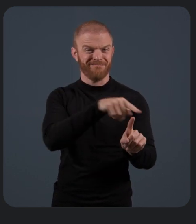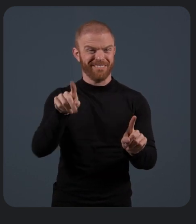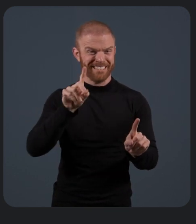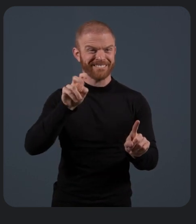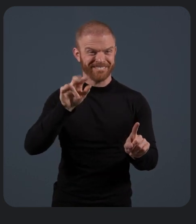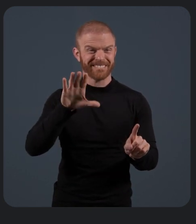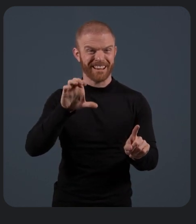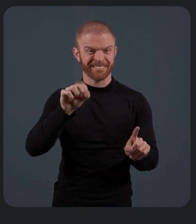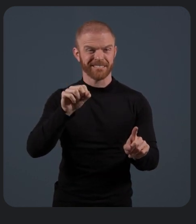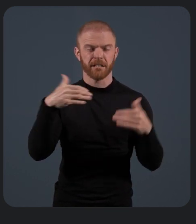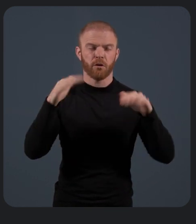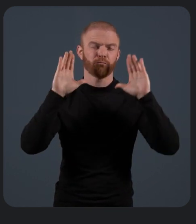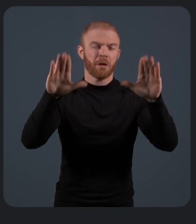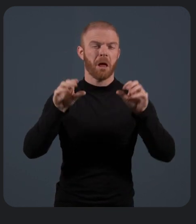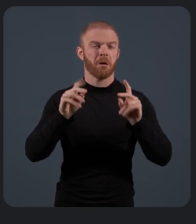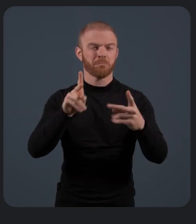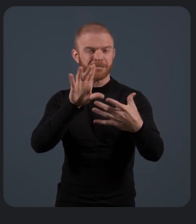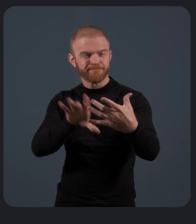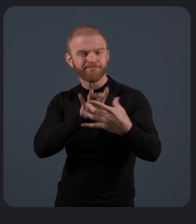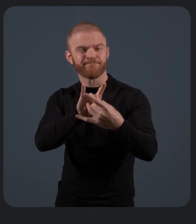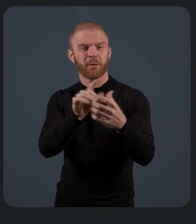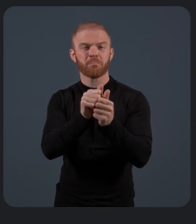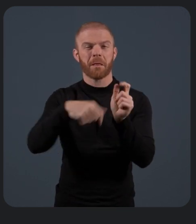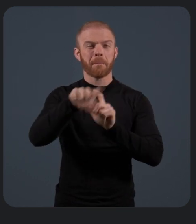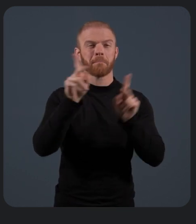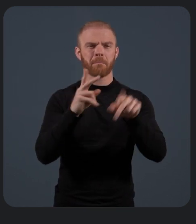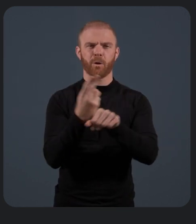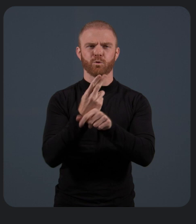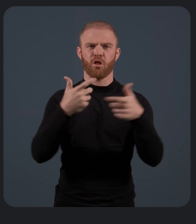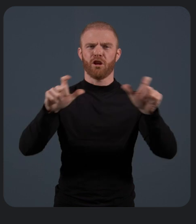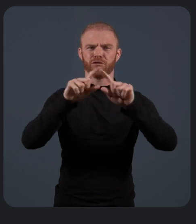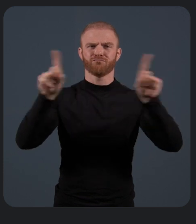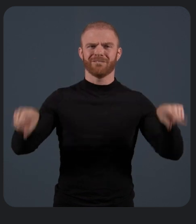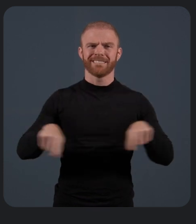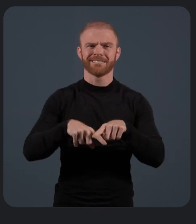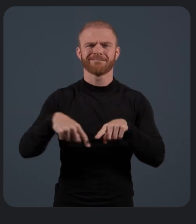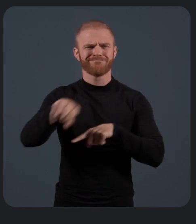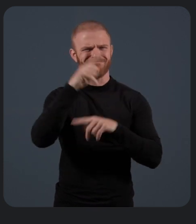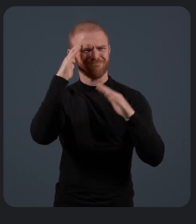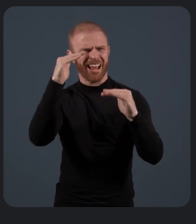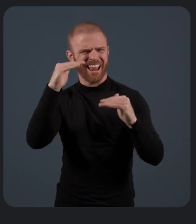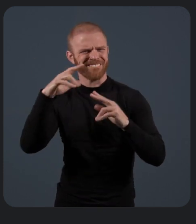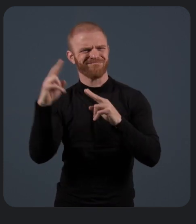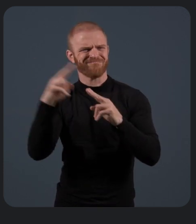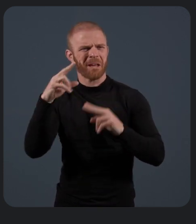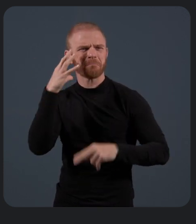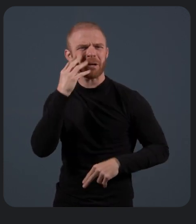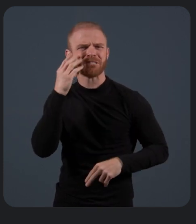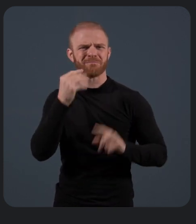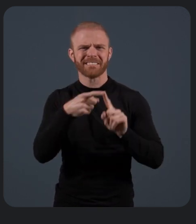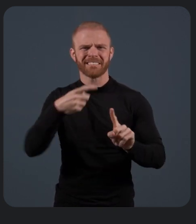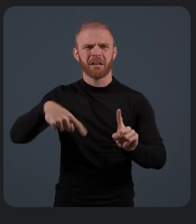So there's a great opportunity to connect with people using larger screens. And they expect a great experience,